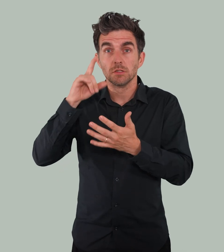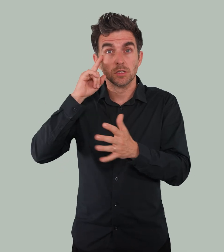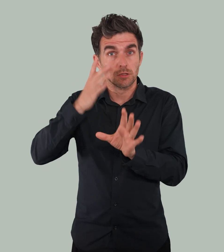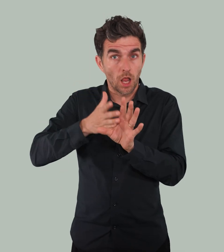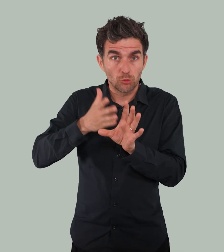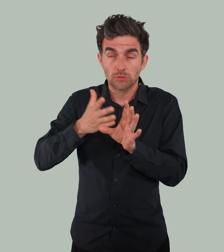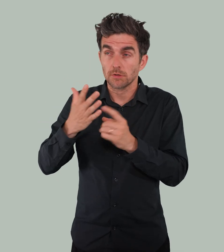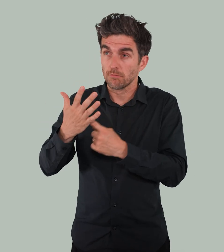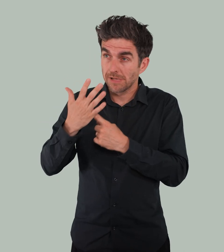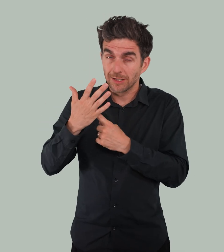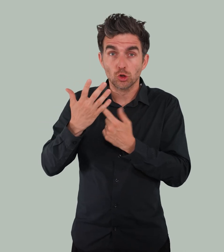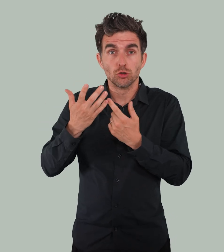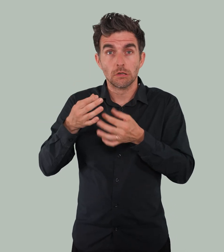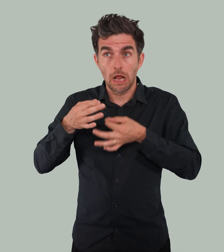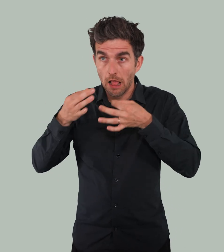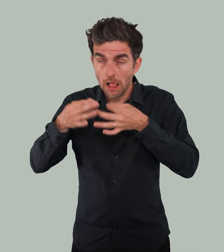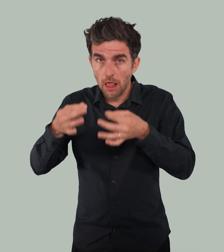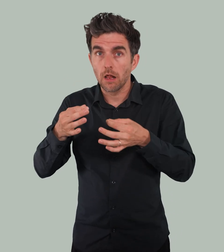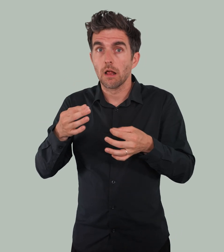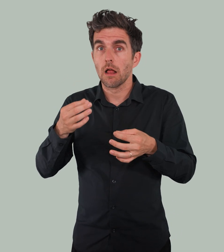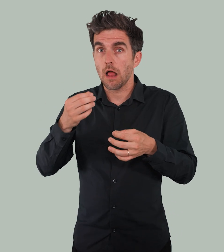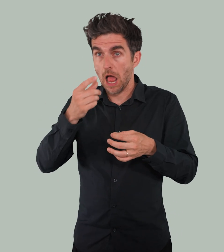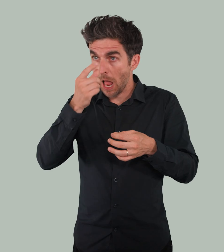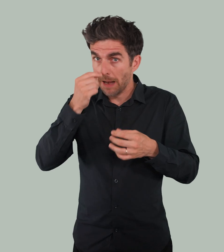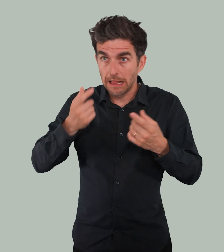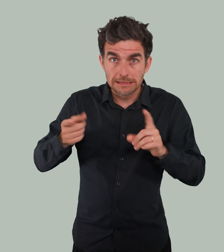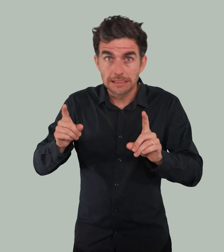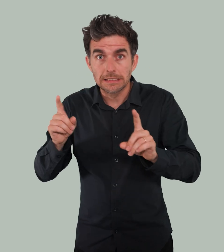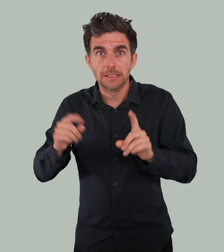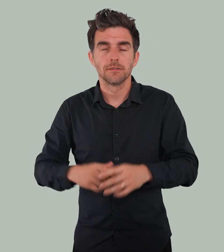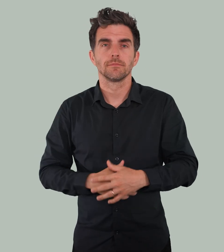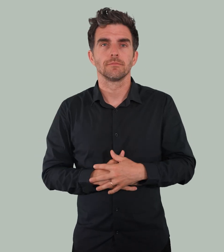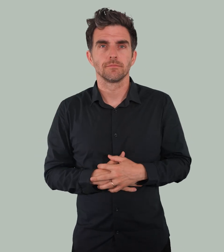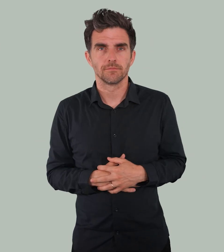psychological pressure, delays, and capacity.